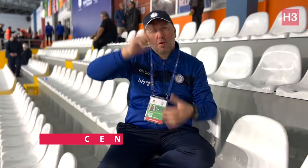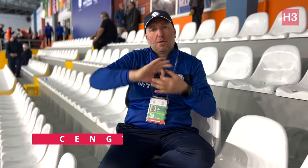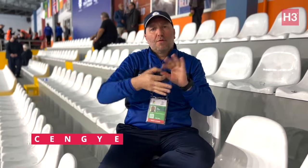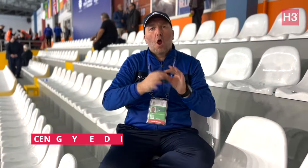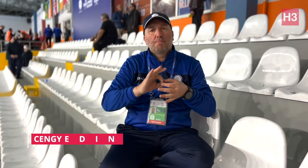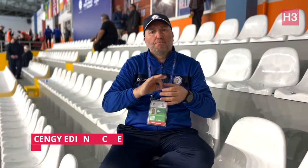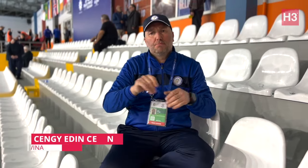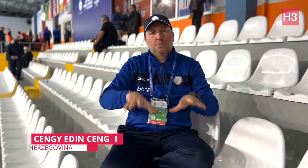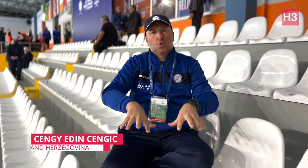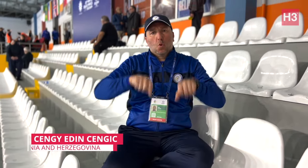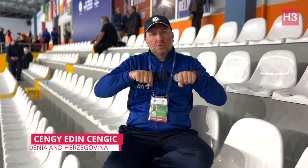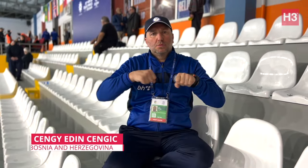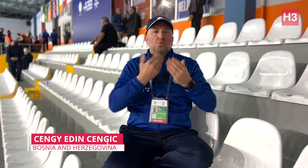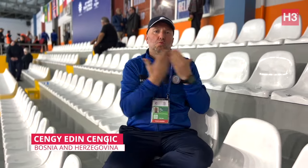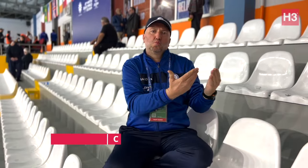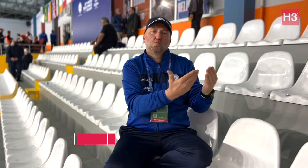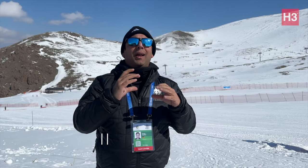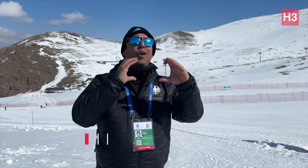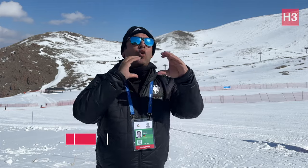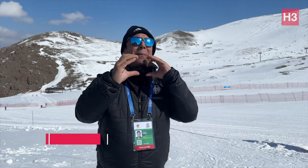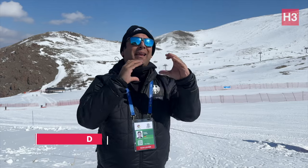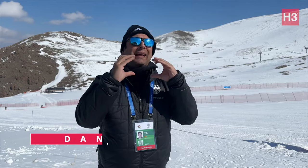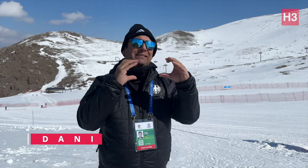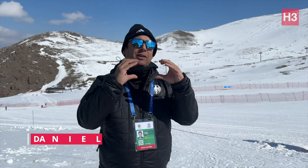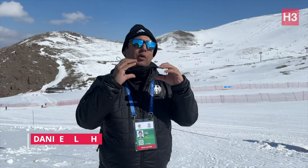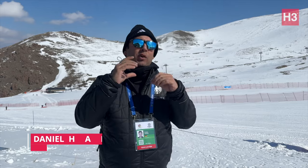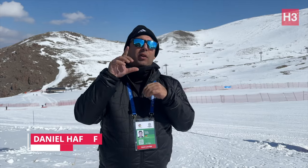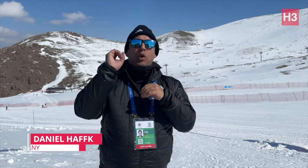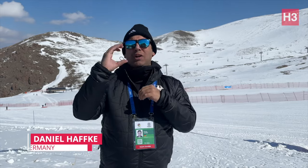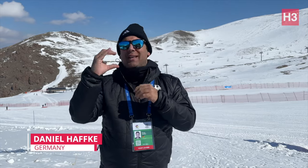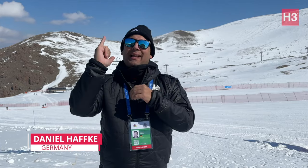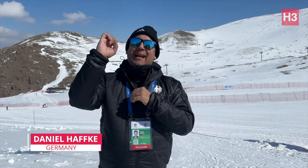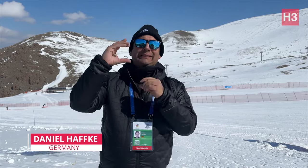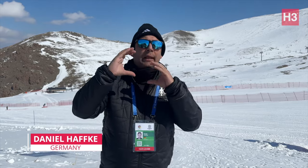[Cengy]: I would like to thank Türkiye for hosting the Winter Deaflympics. [Daniel]: There were some communication issues between